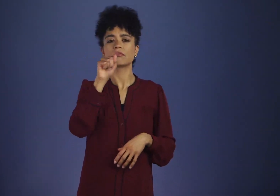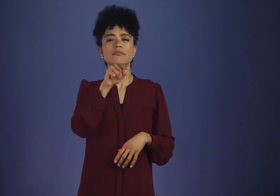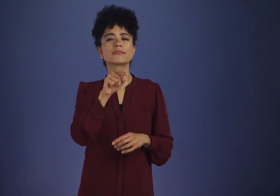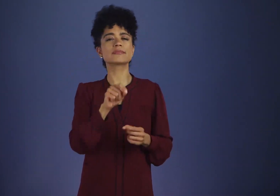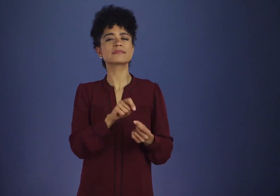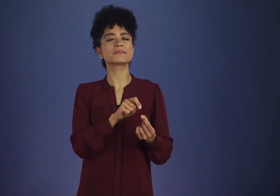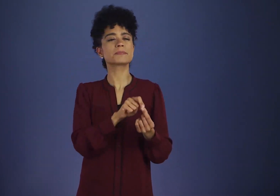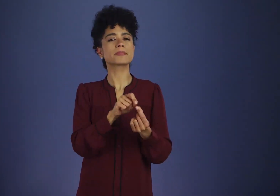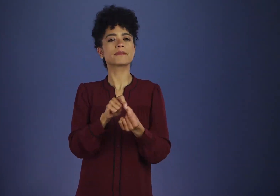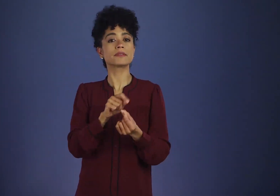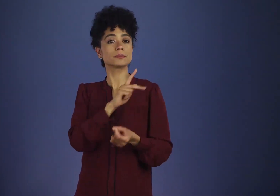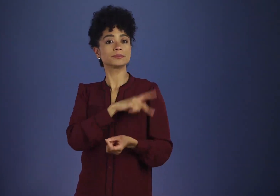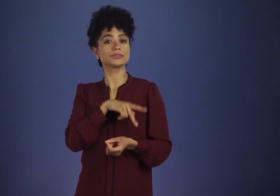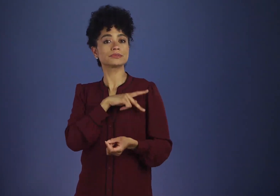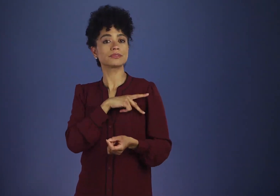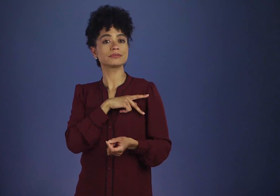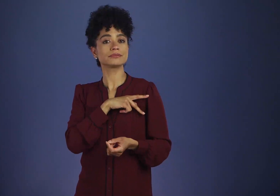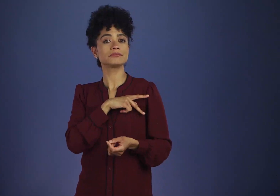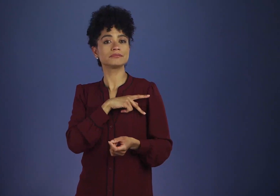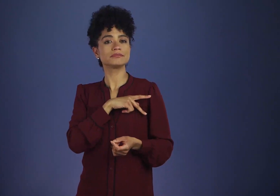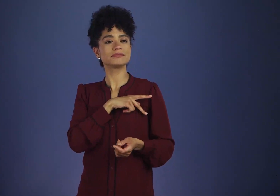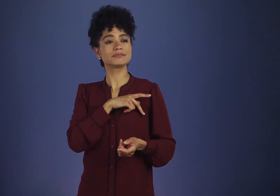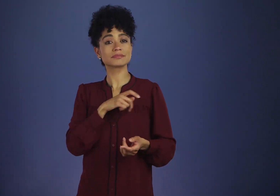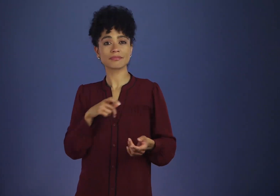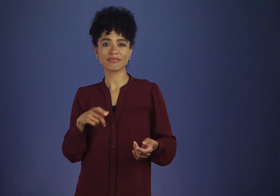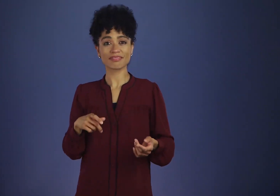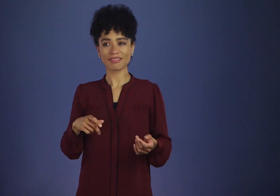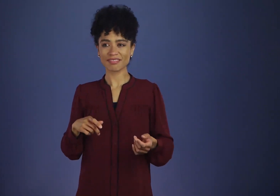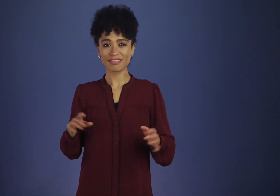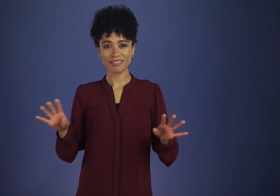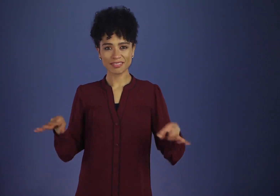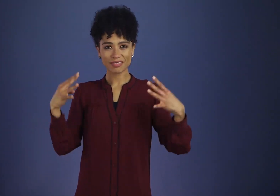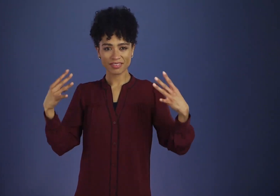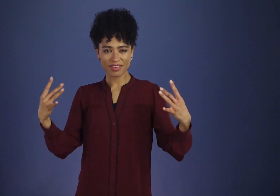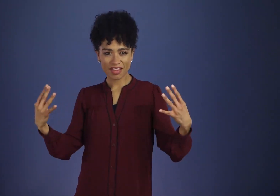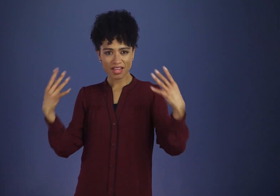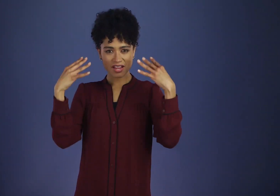In the world about us we saw personalities destroying whole peoples.